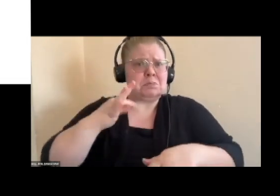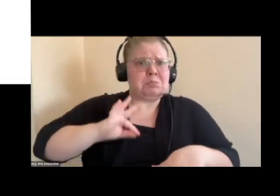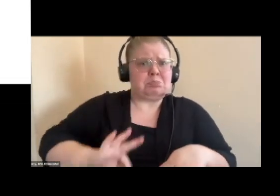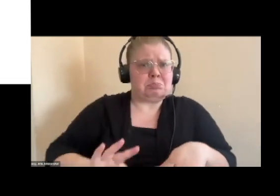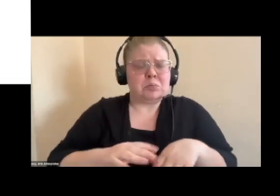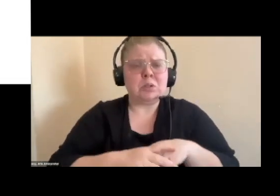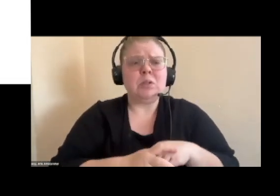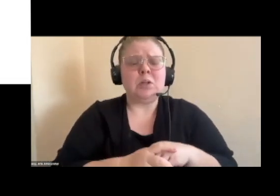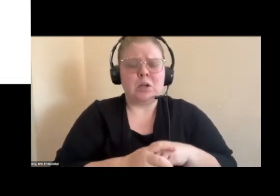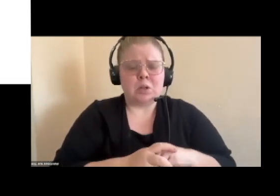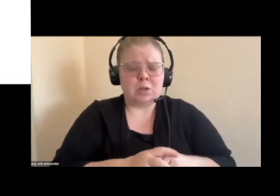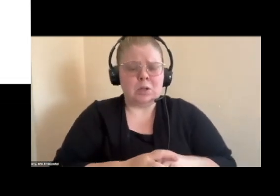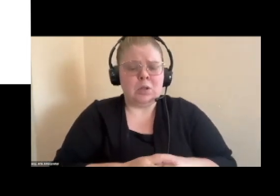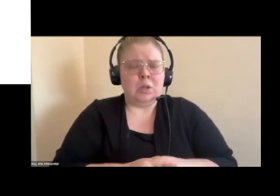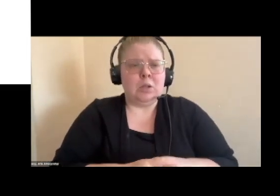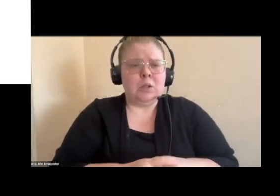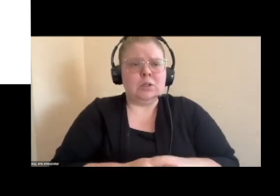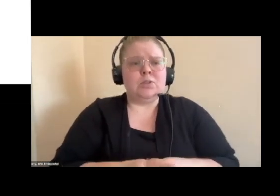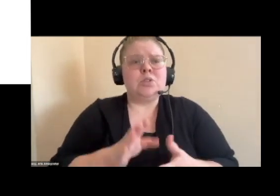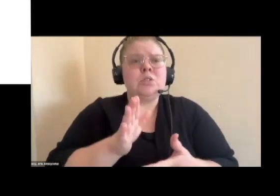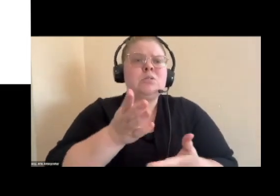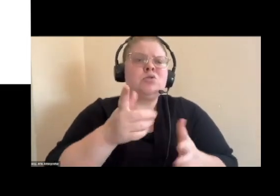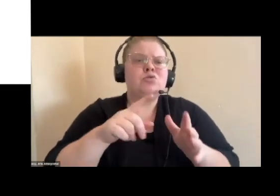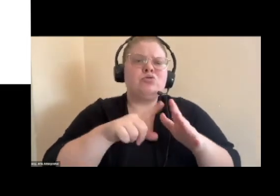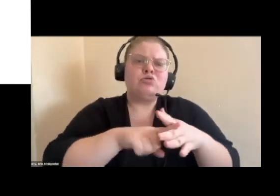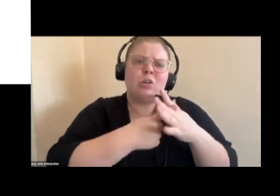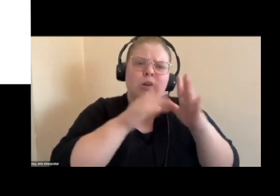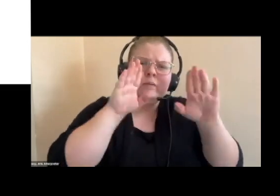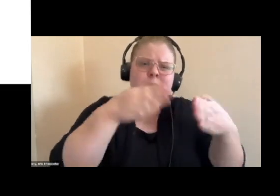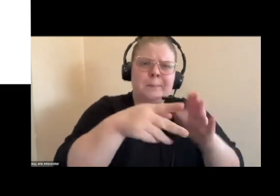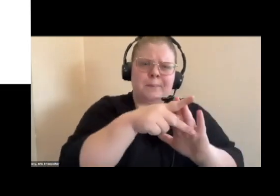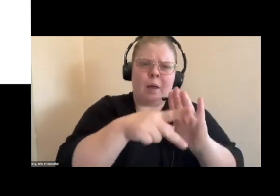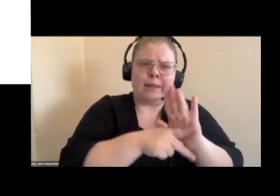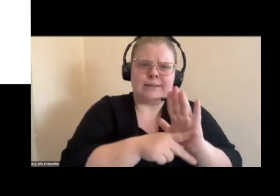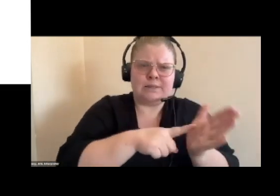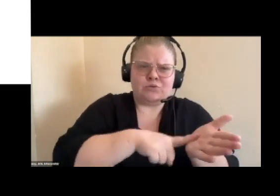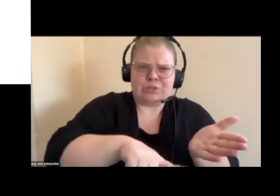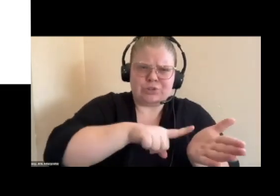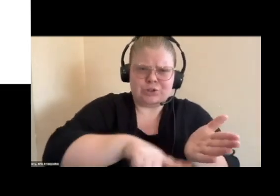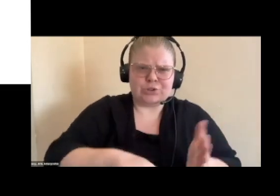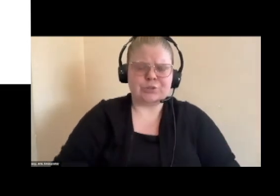some of the more policy related research that we've done.